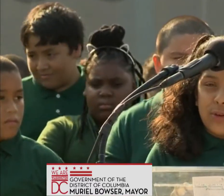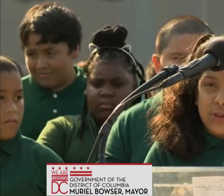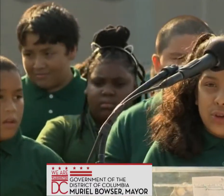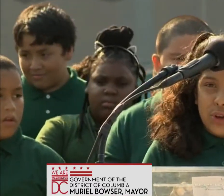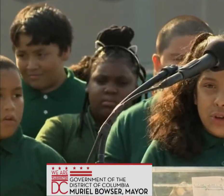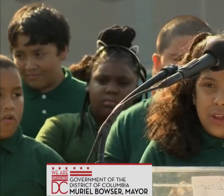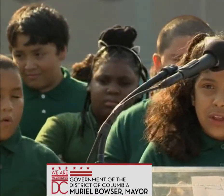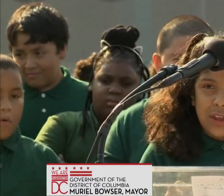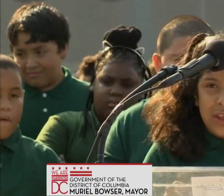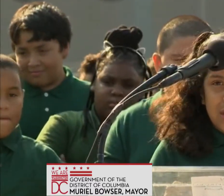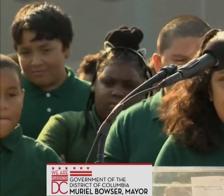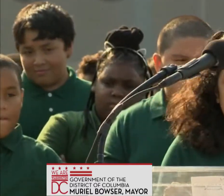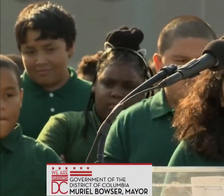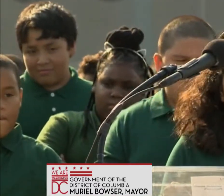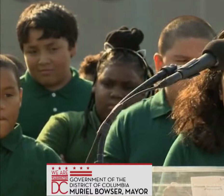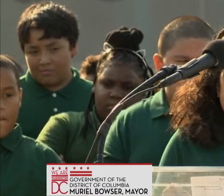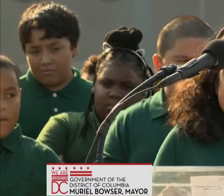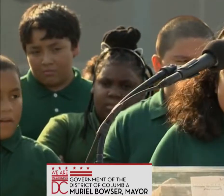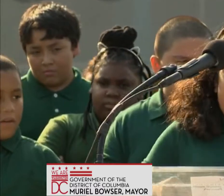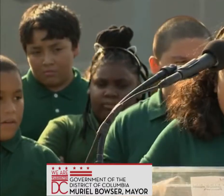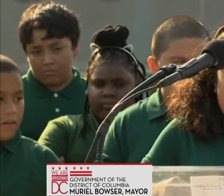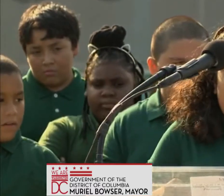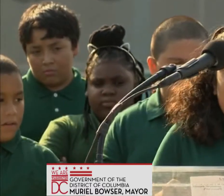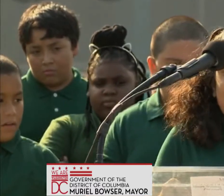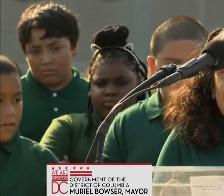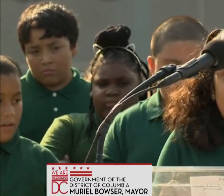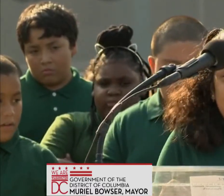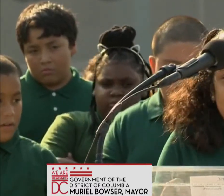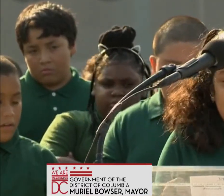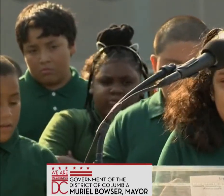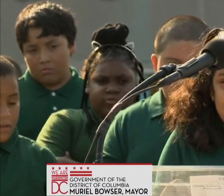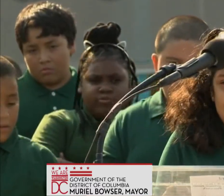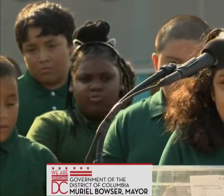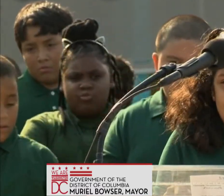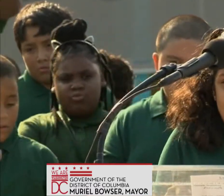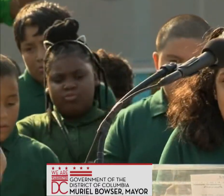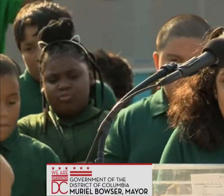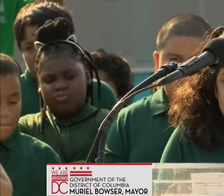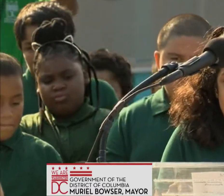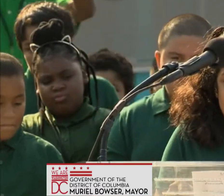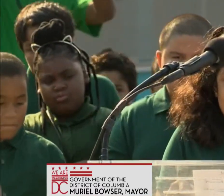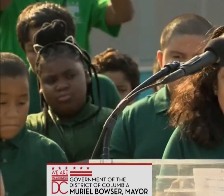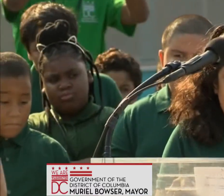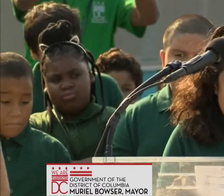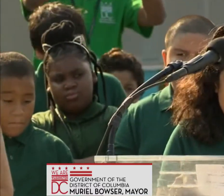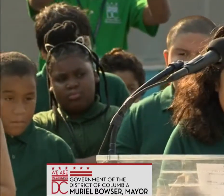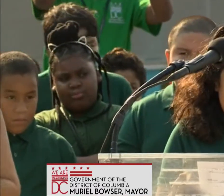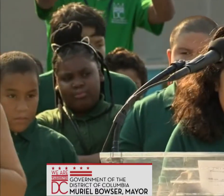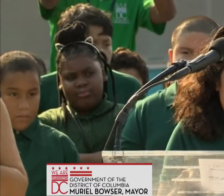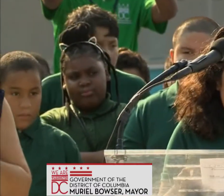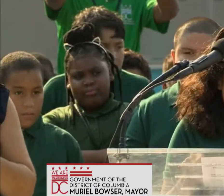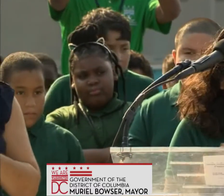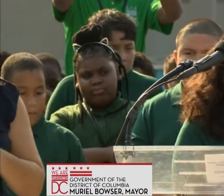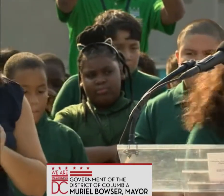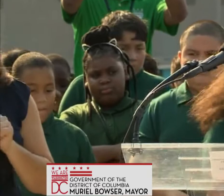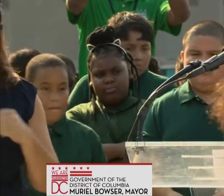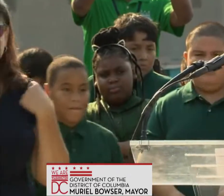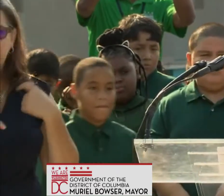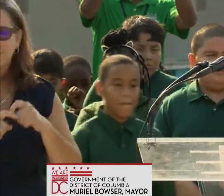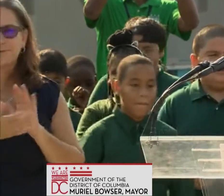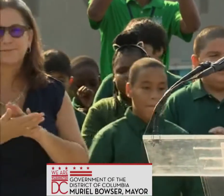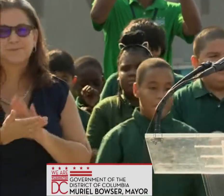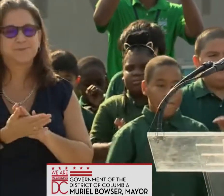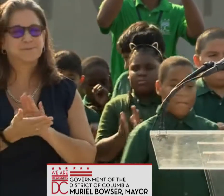contou dos a bowl por favor dama Lobby avenida an alkyl Desiree Washington DC